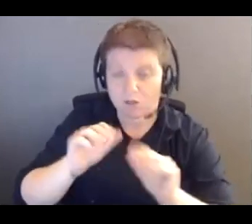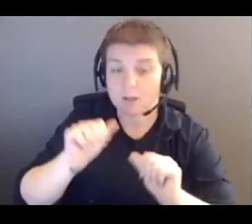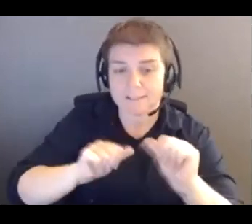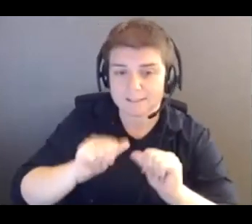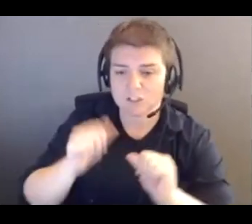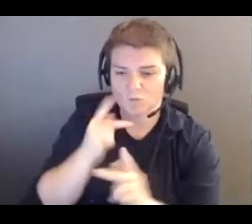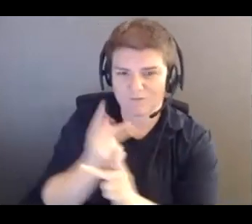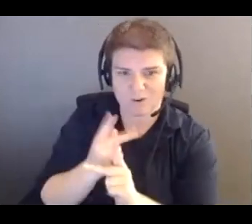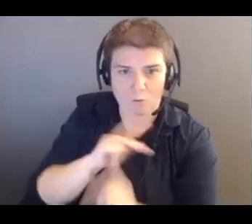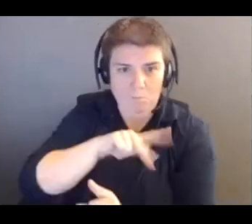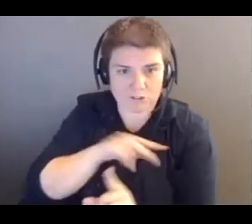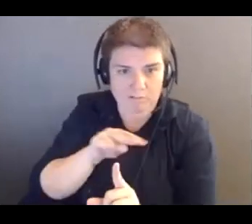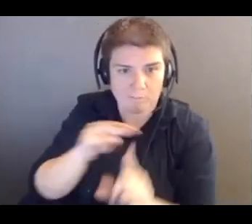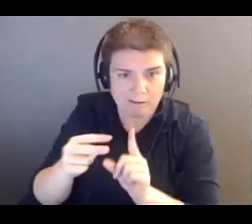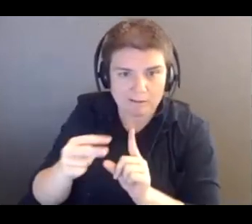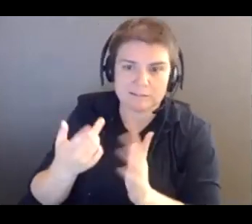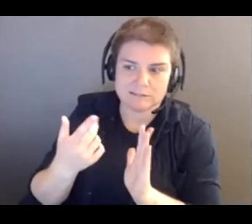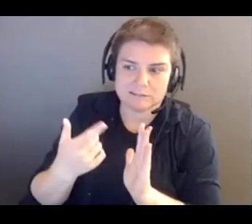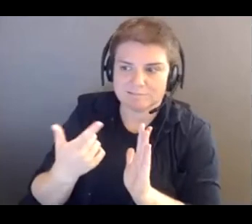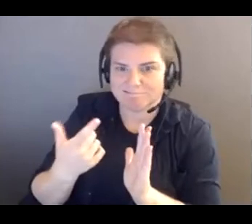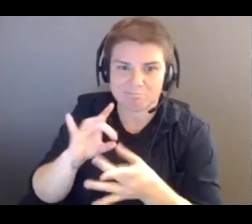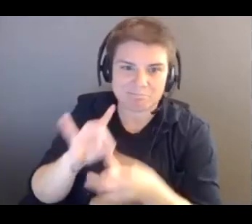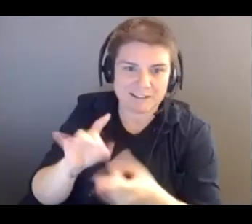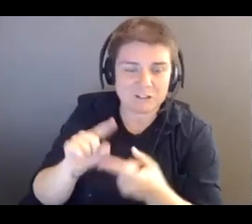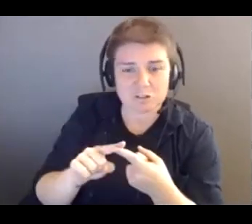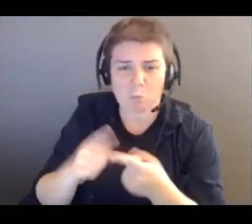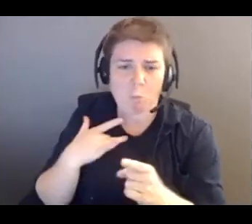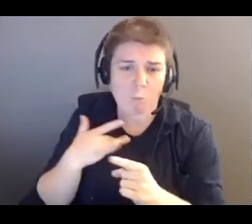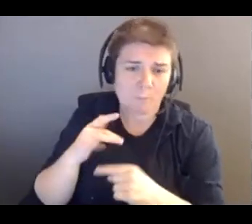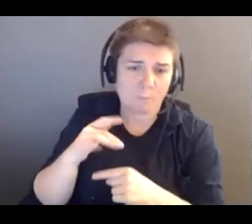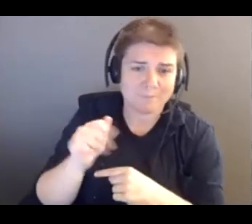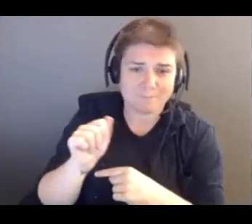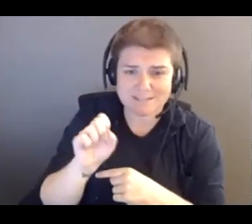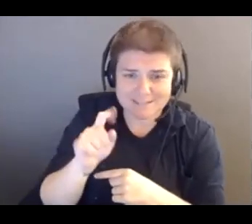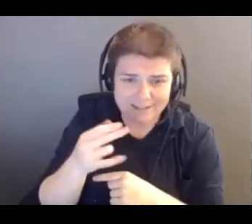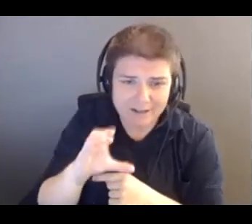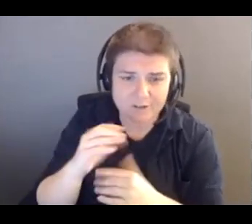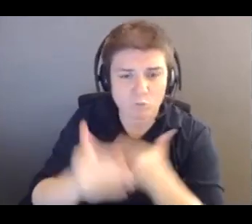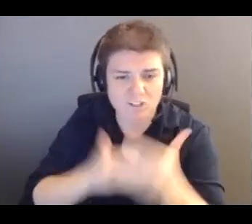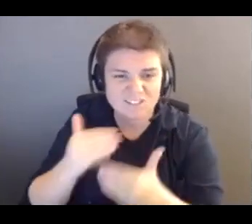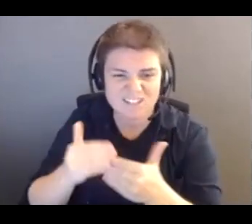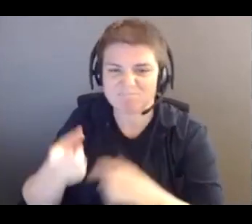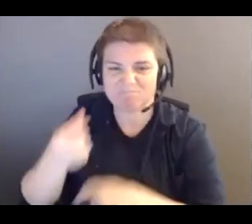things like taste, aesthetic, and processes and instead, focus on scoring according to how